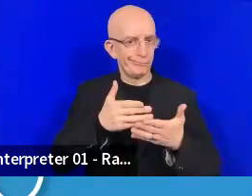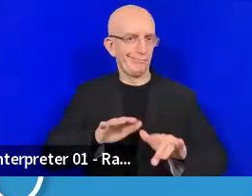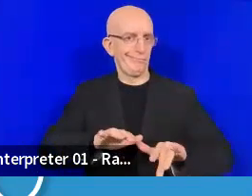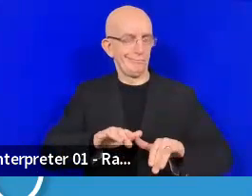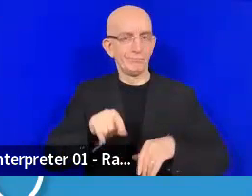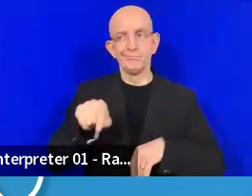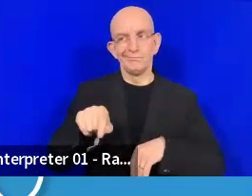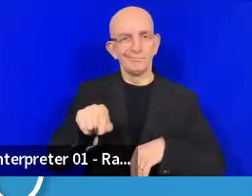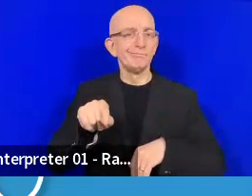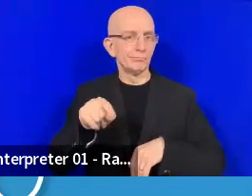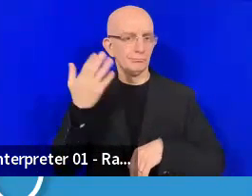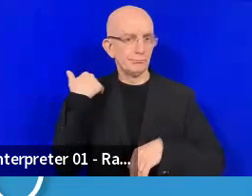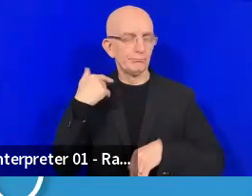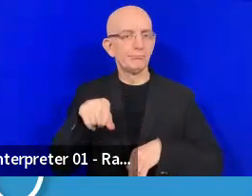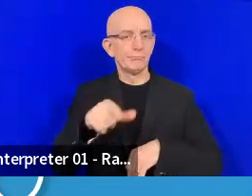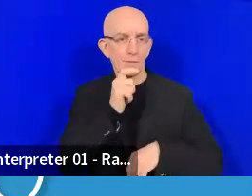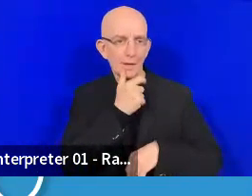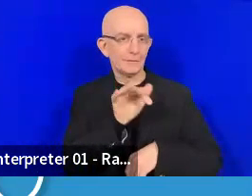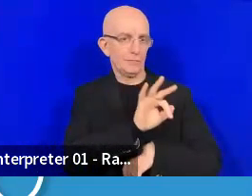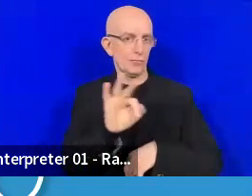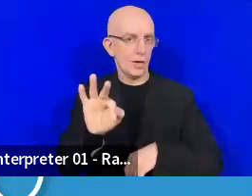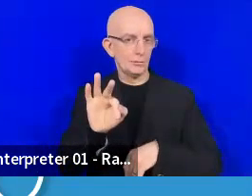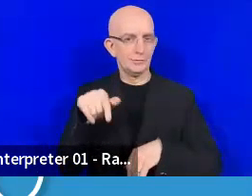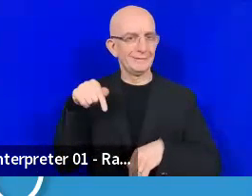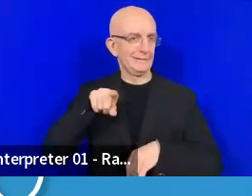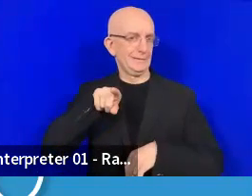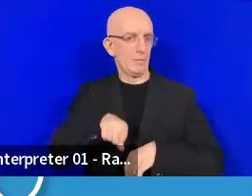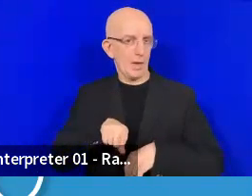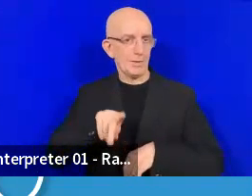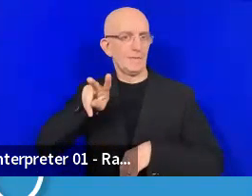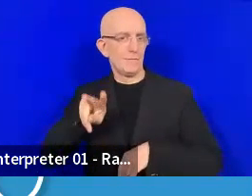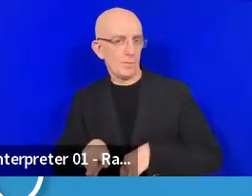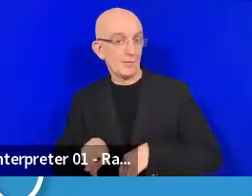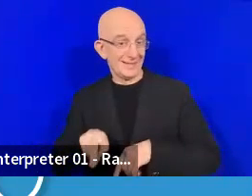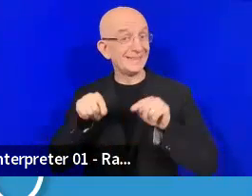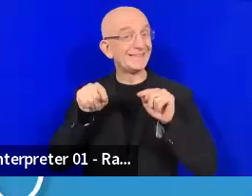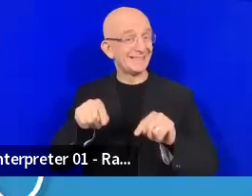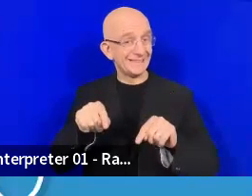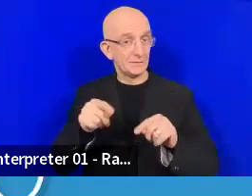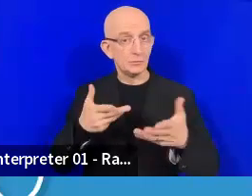Civil Society, community groups, academic organizations, governments, private sector,